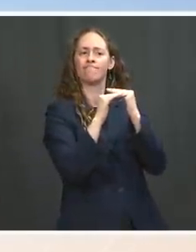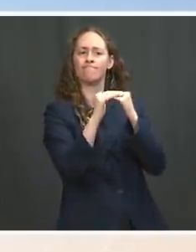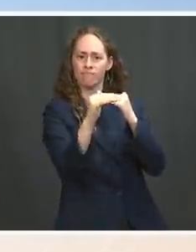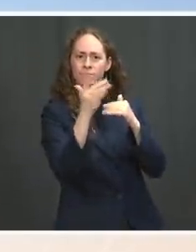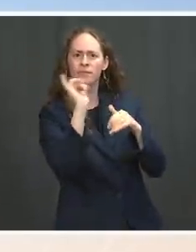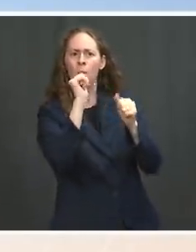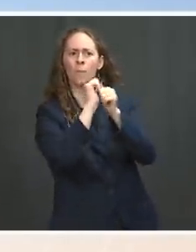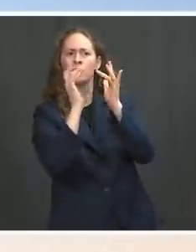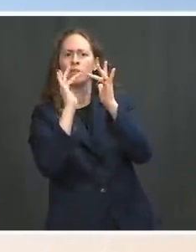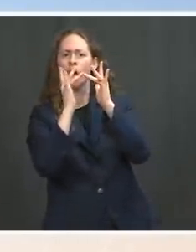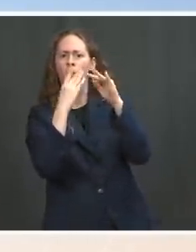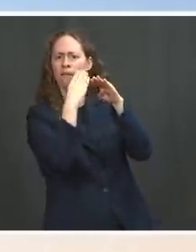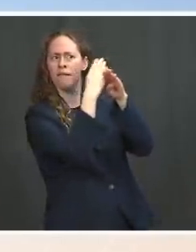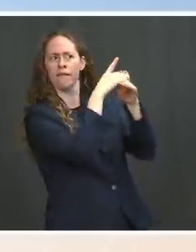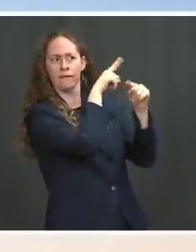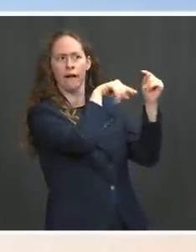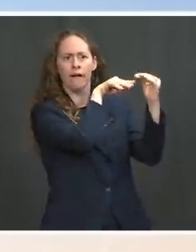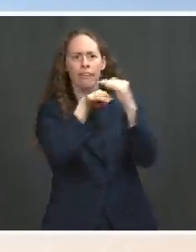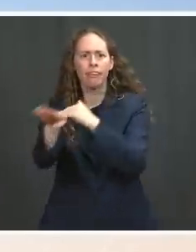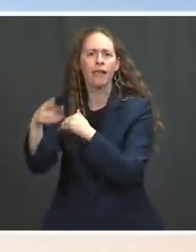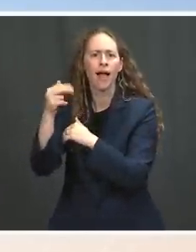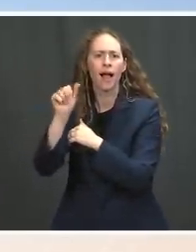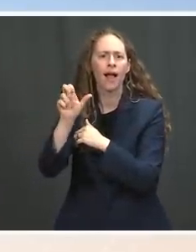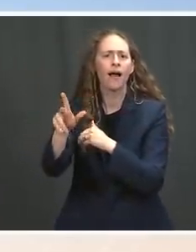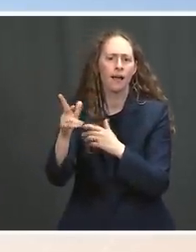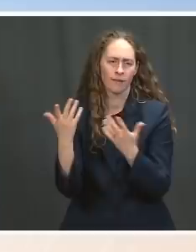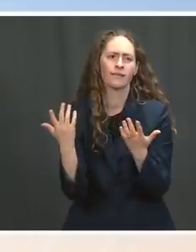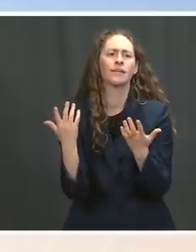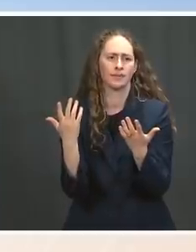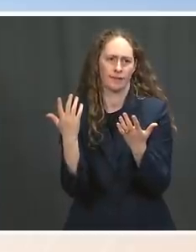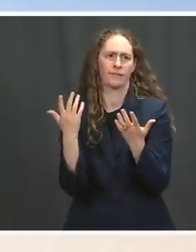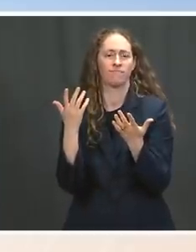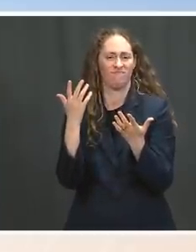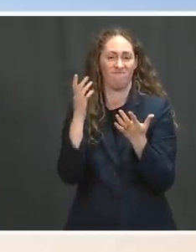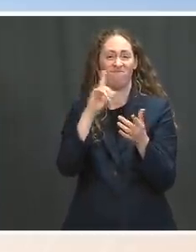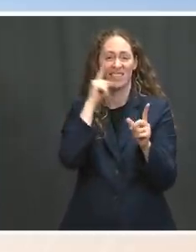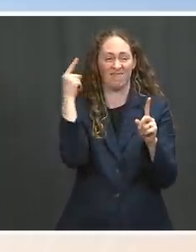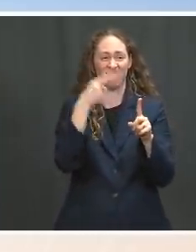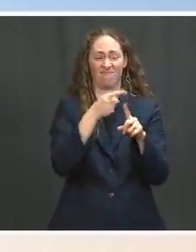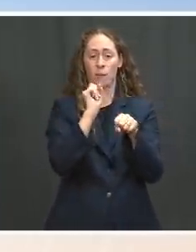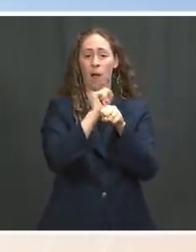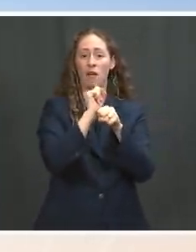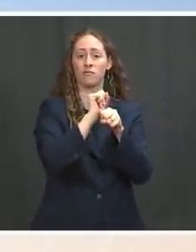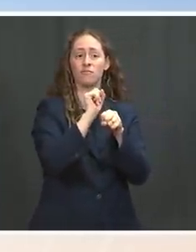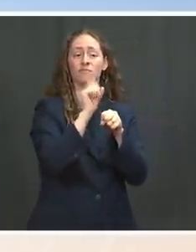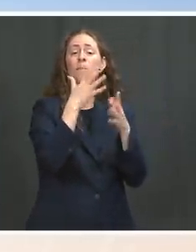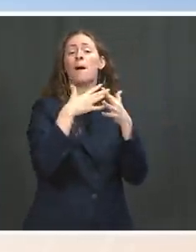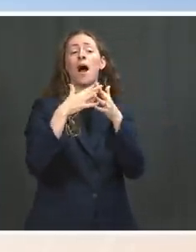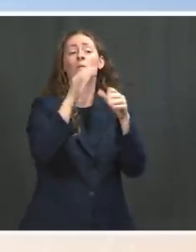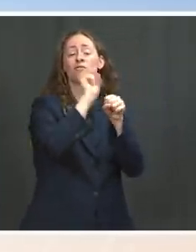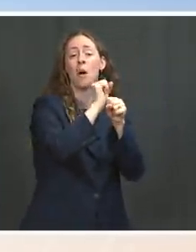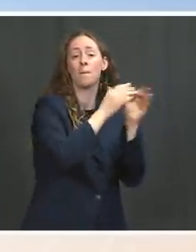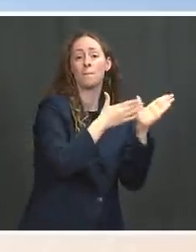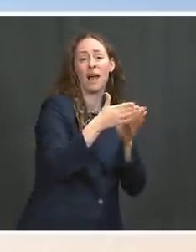that the American Jobs Plan will be funding and supporting. I think part of the expectation for local authorities or states